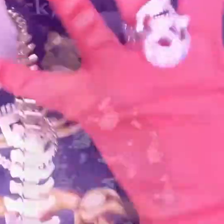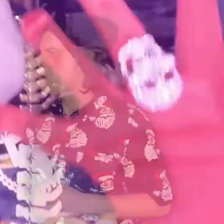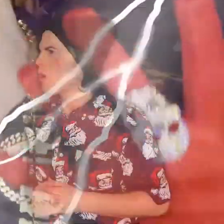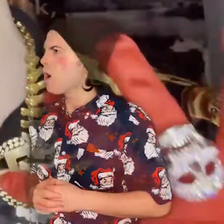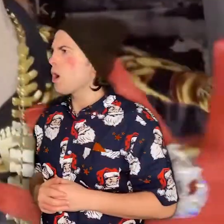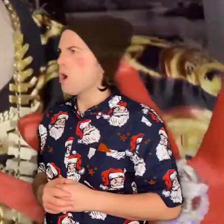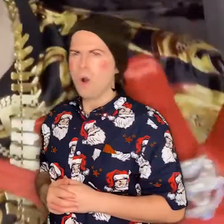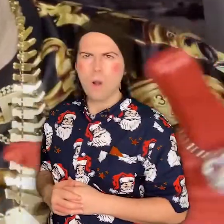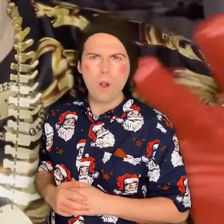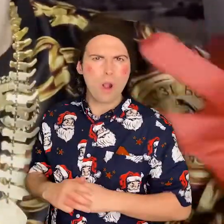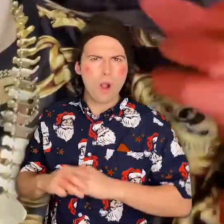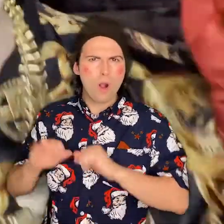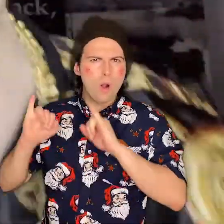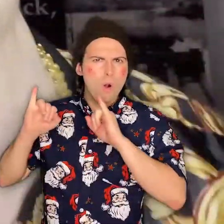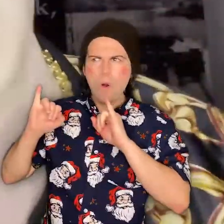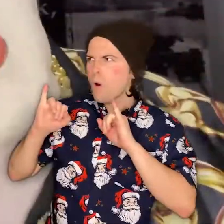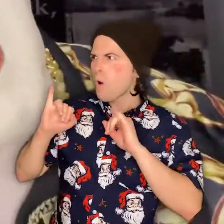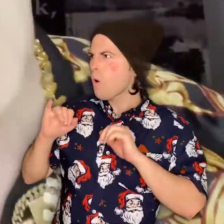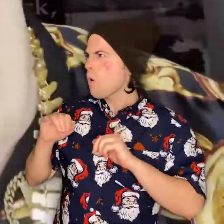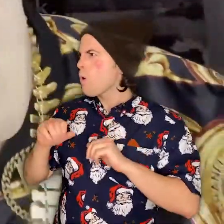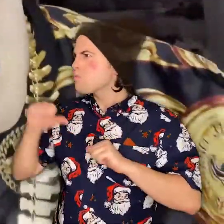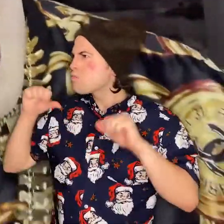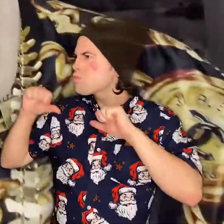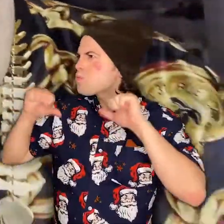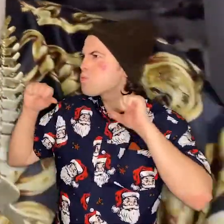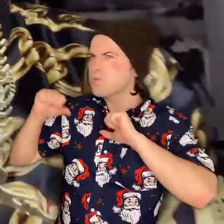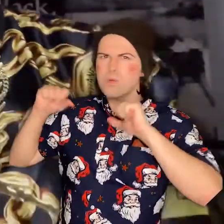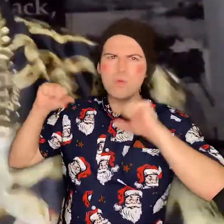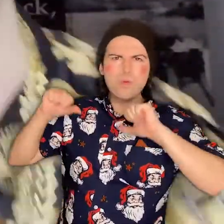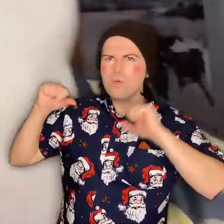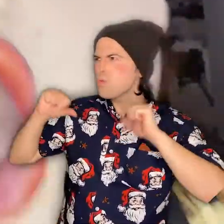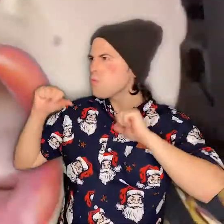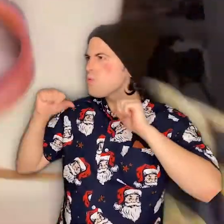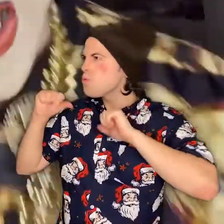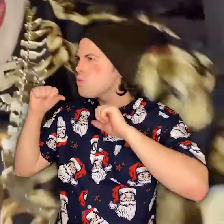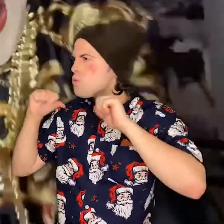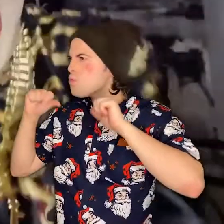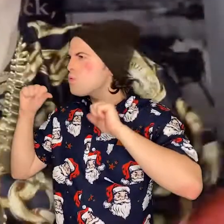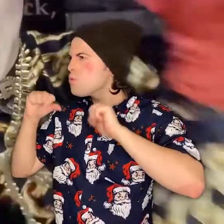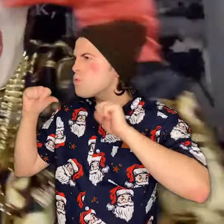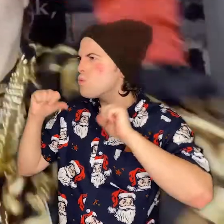Judy – (sings) Do you want to build a snowman?... No, hahahaha.